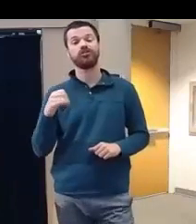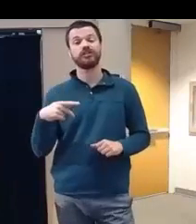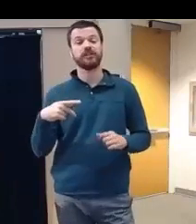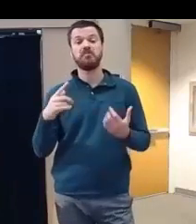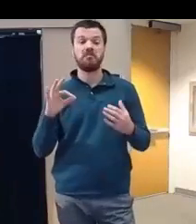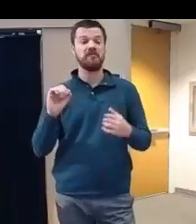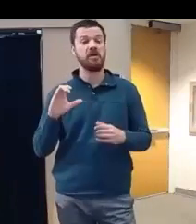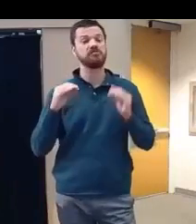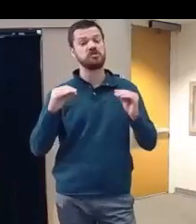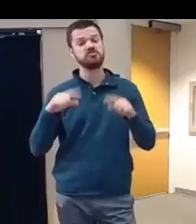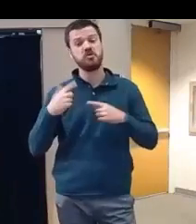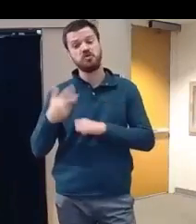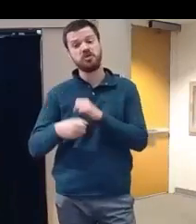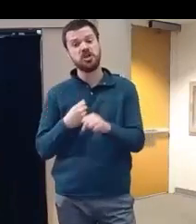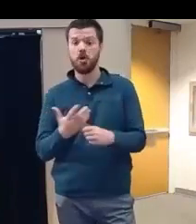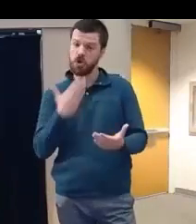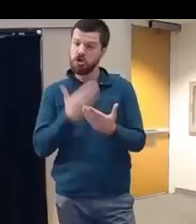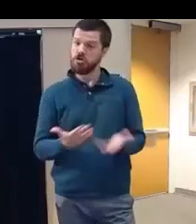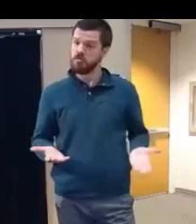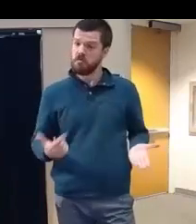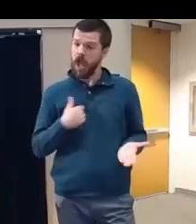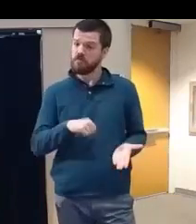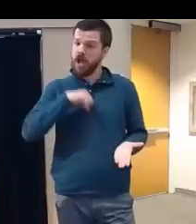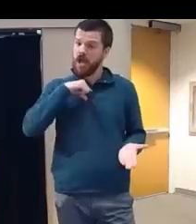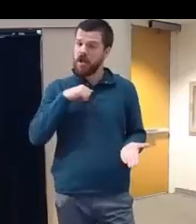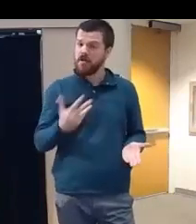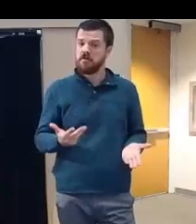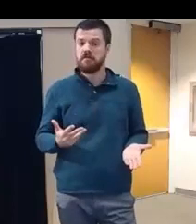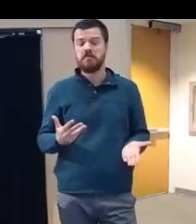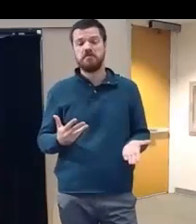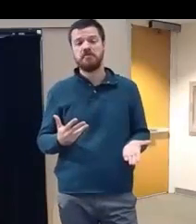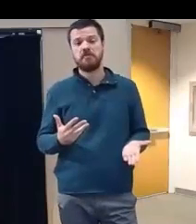um over the last three years it's been pretty good I'm proud of that and um especially proud